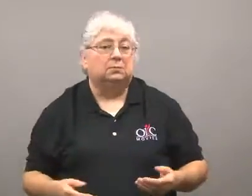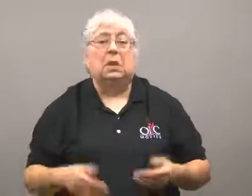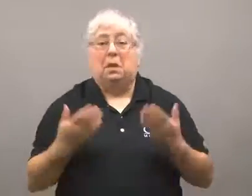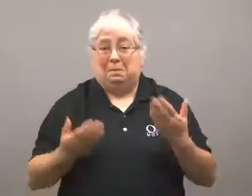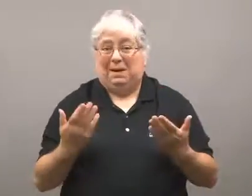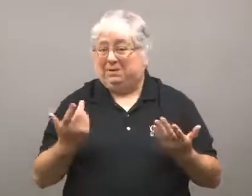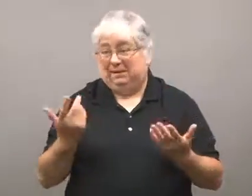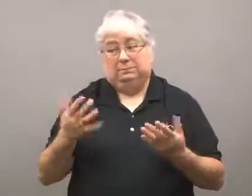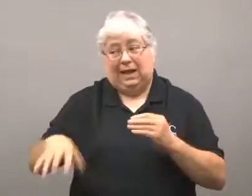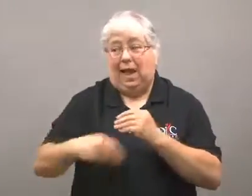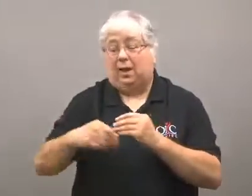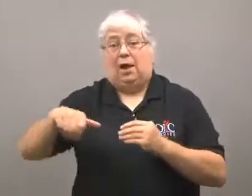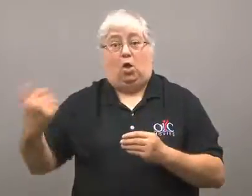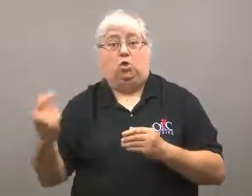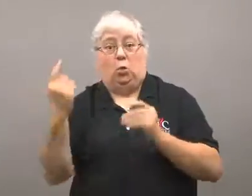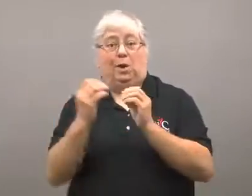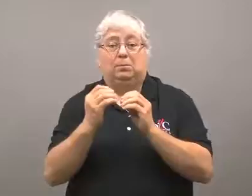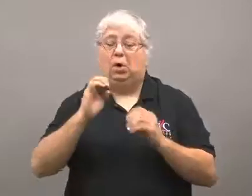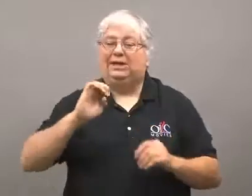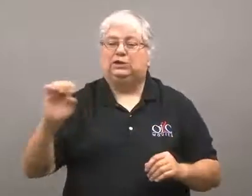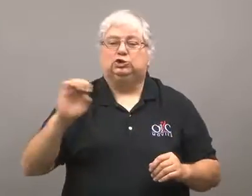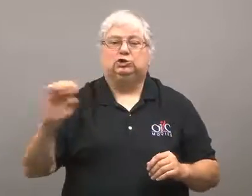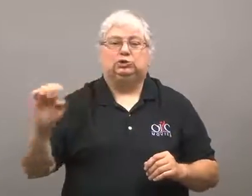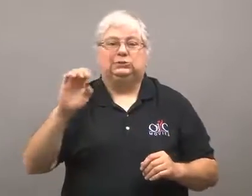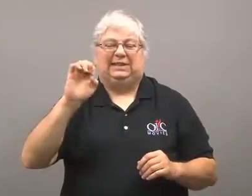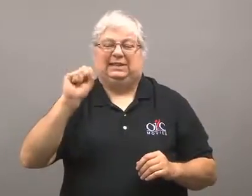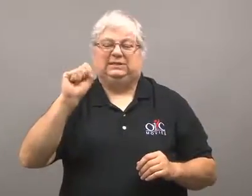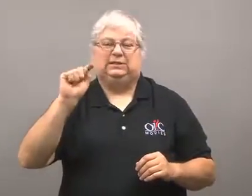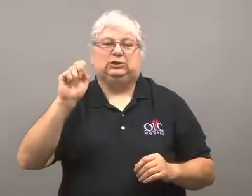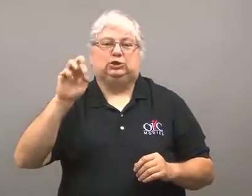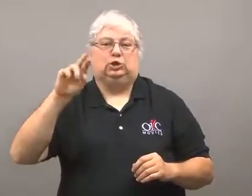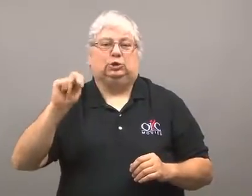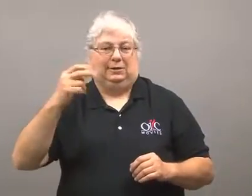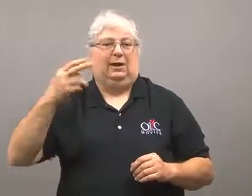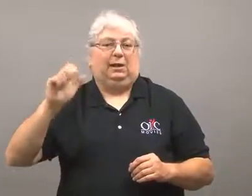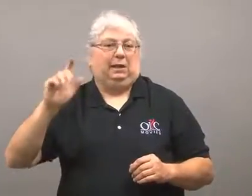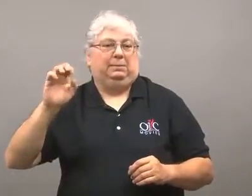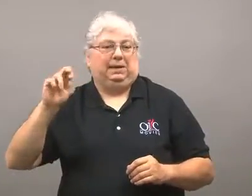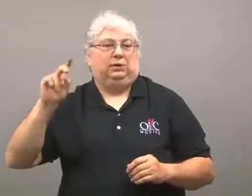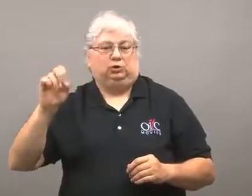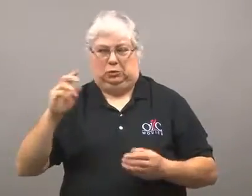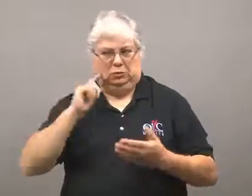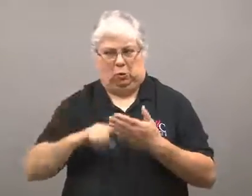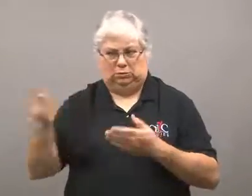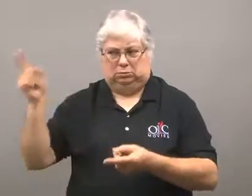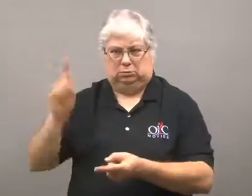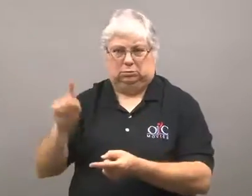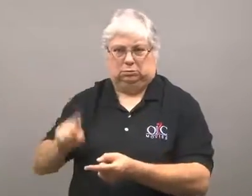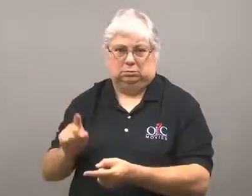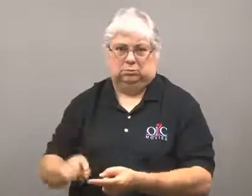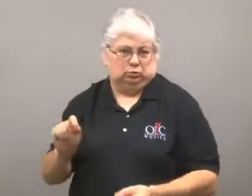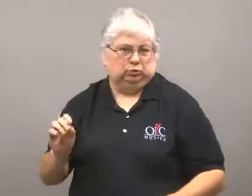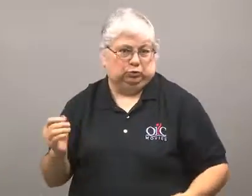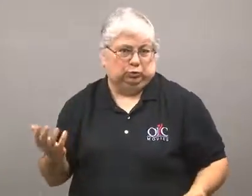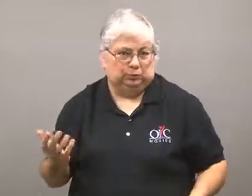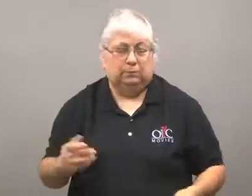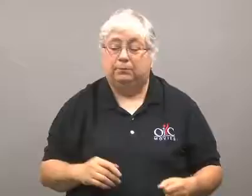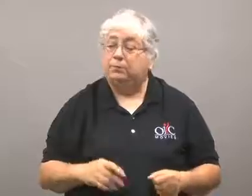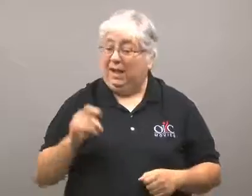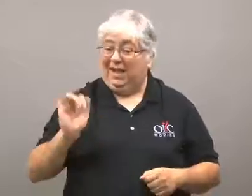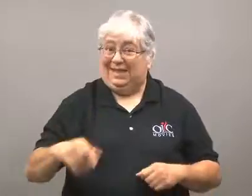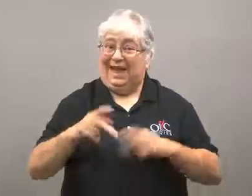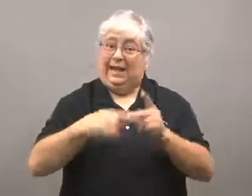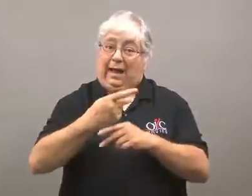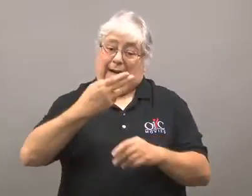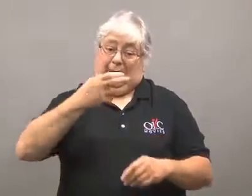The Eastern Hellbender's numbers are also dropping and may be added to the list.